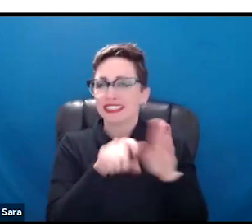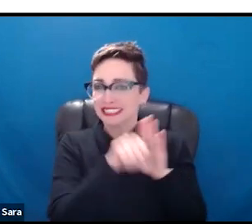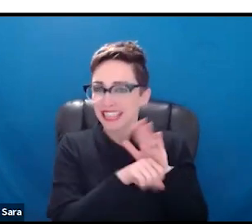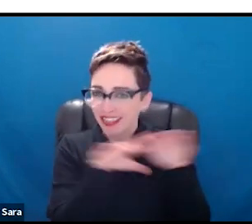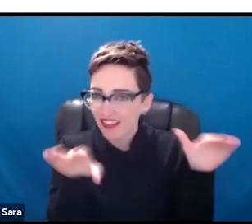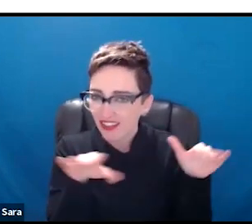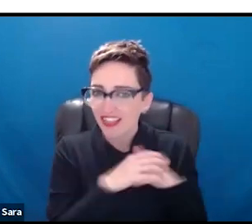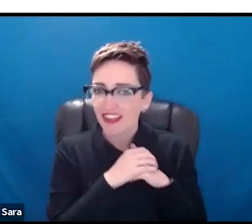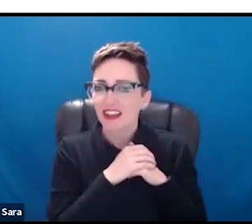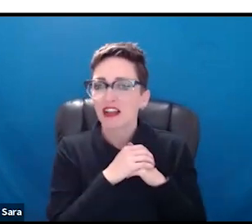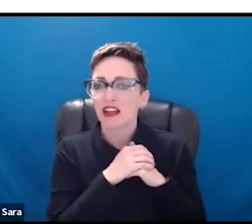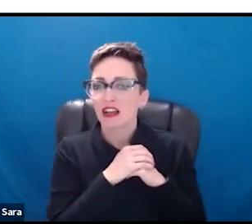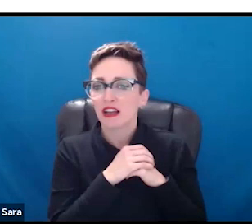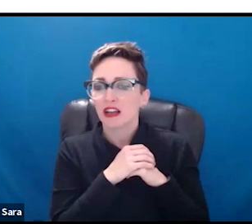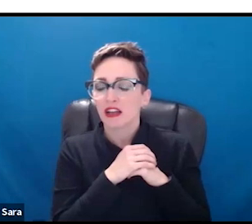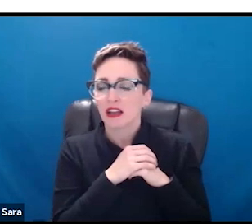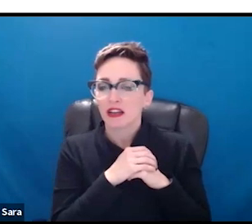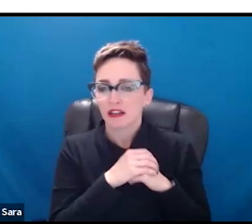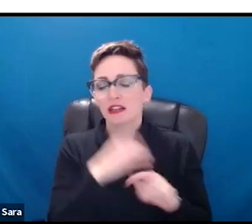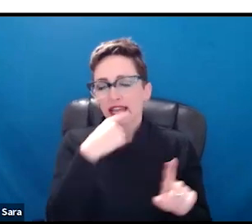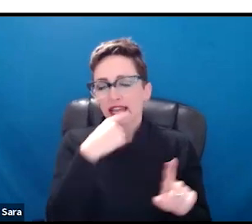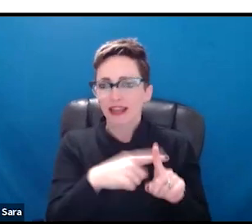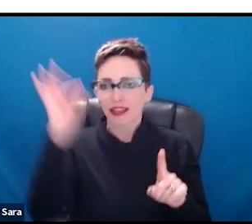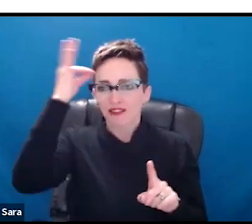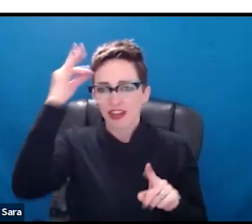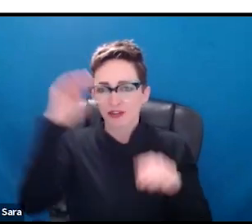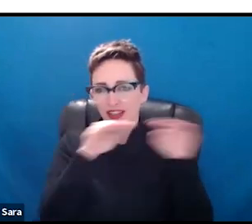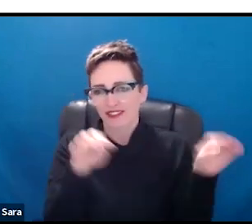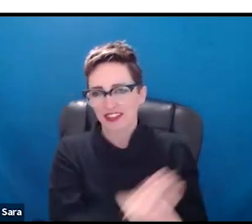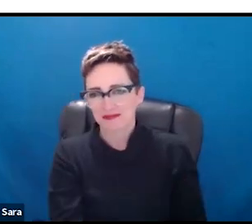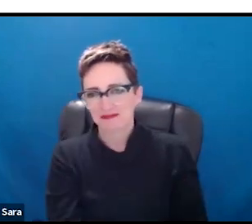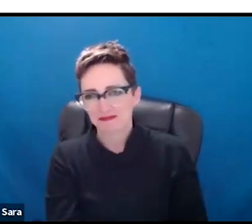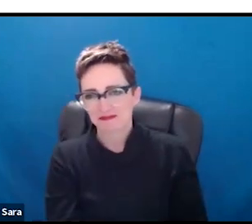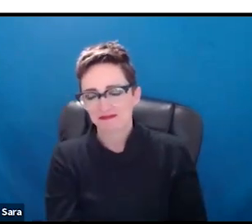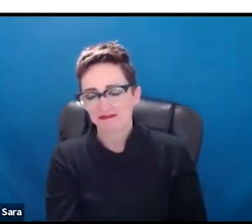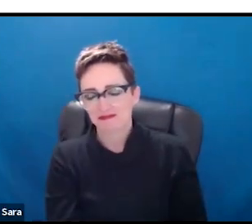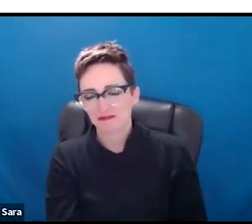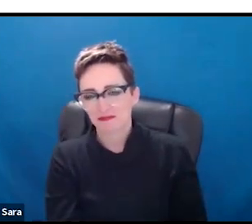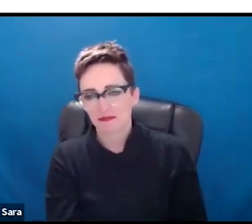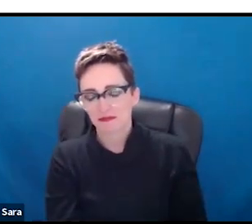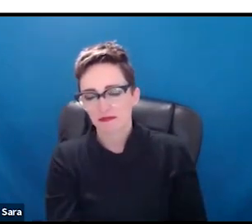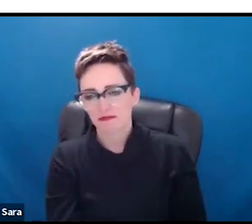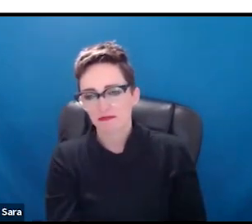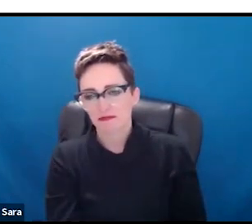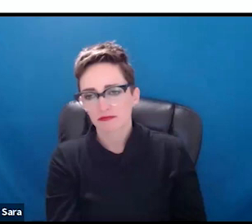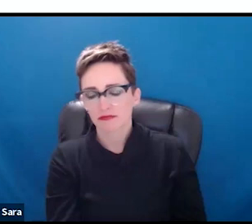and as we've all seen, at the federal level. I'd also like to add that